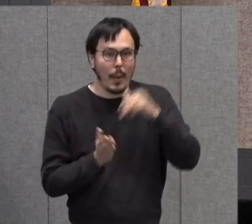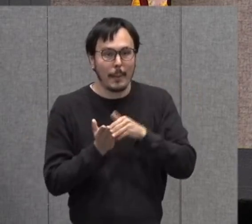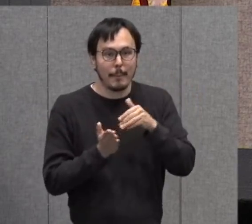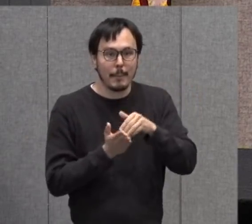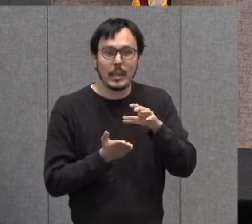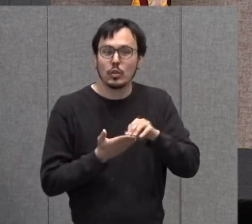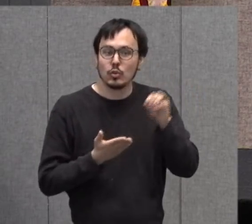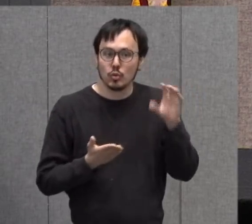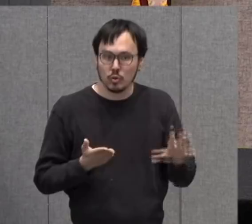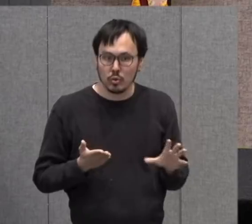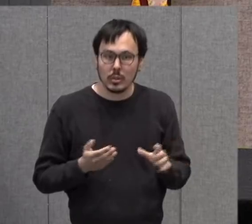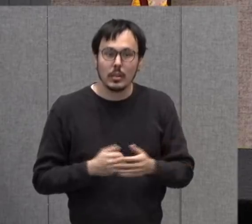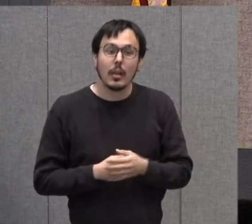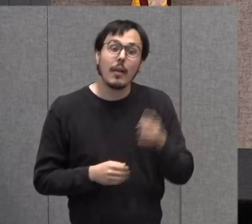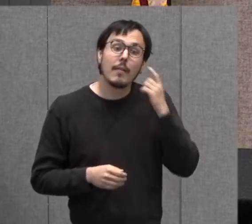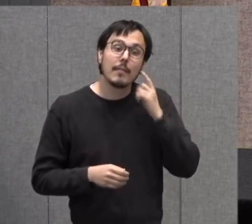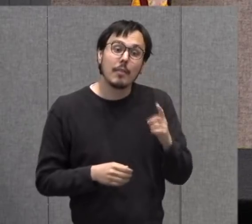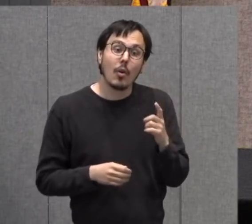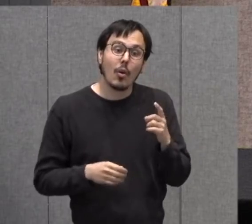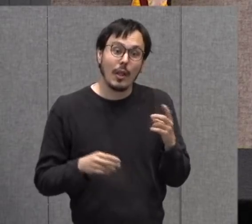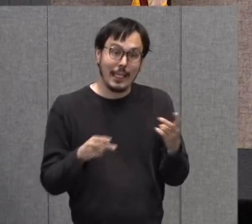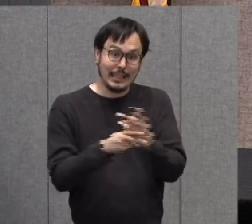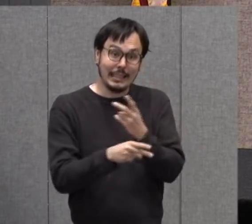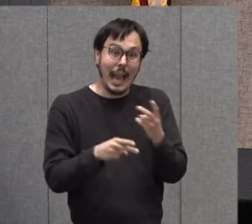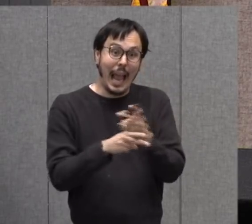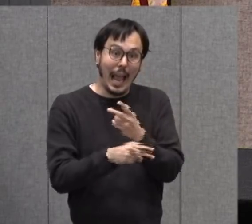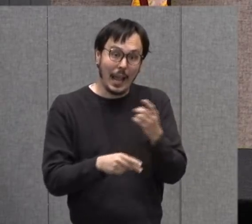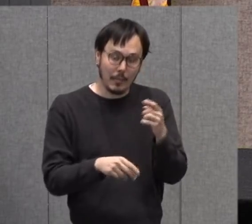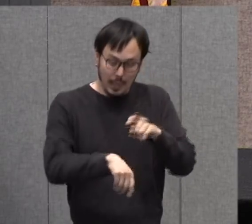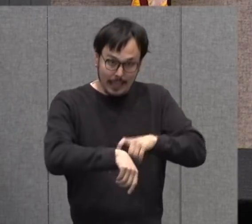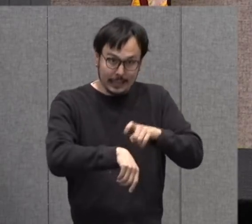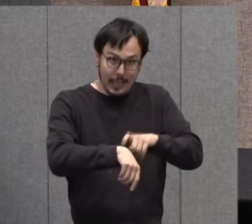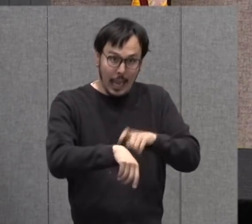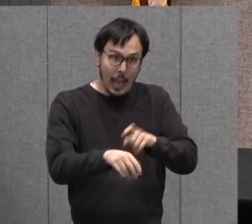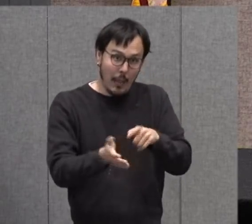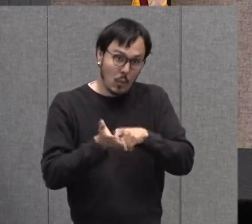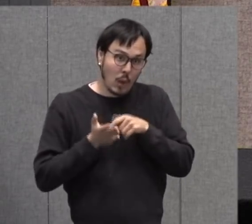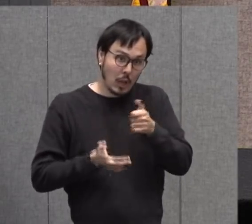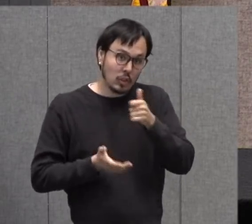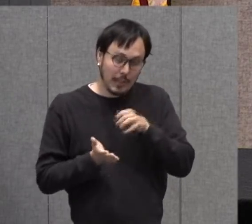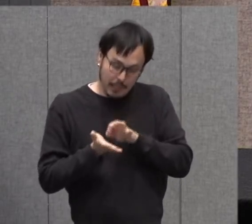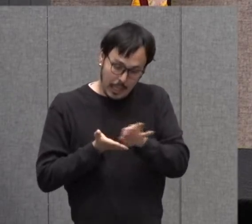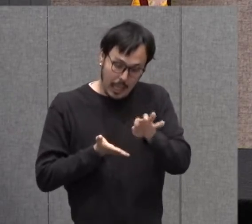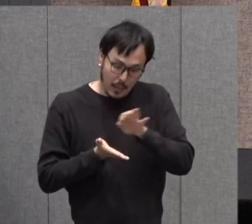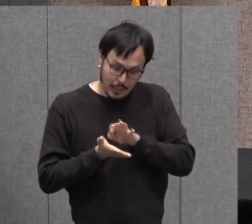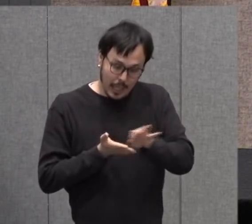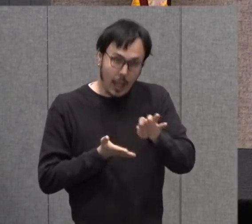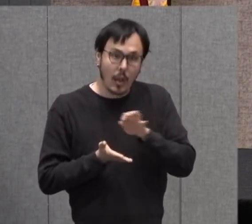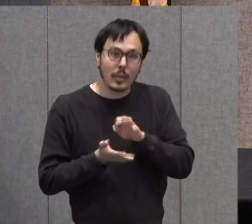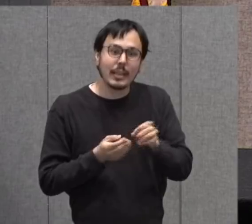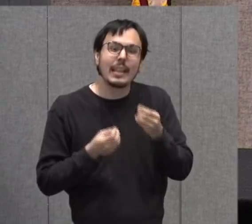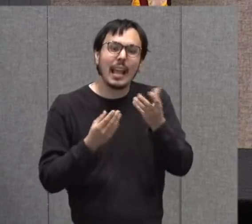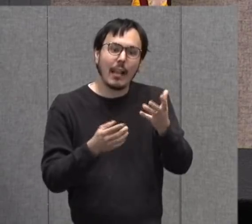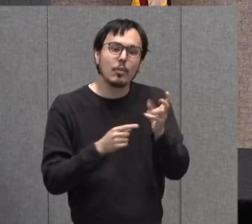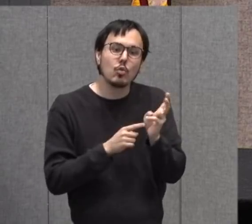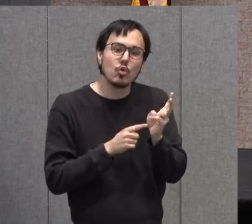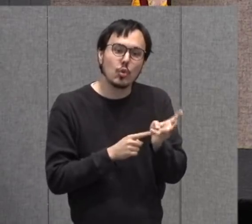With the time it would take you to count these numbers, they gave you about two seconds to say each number